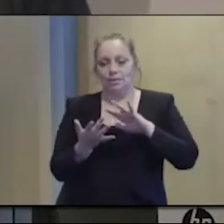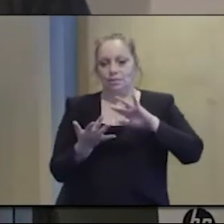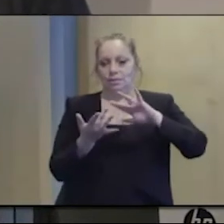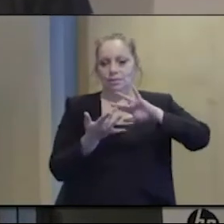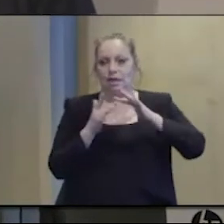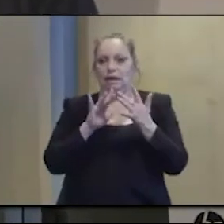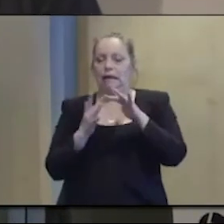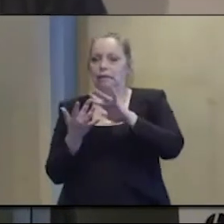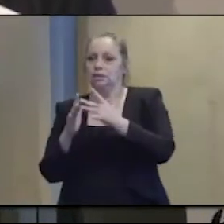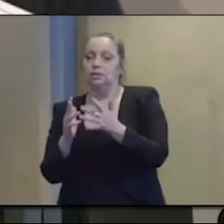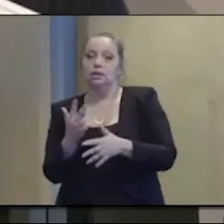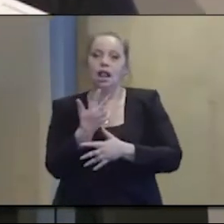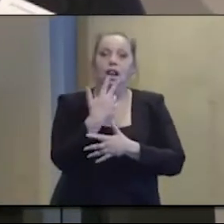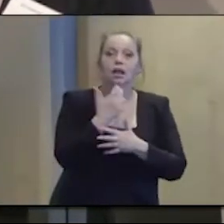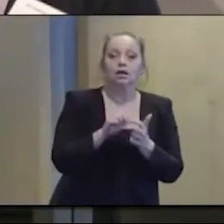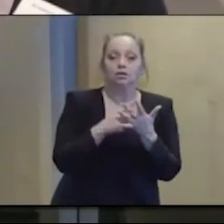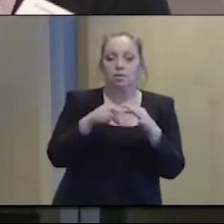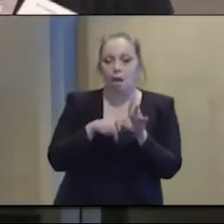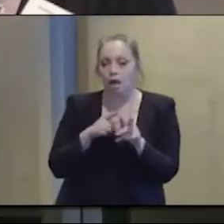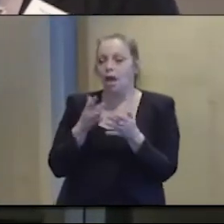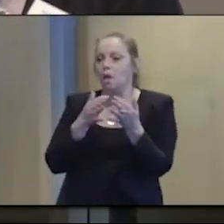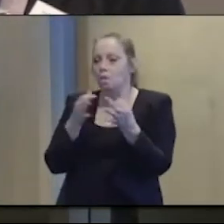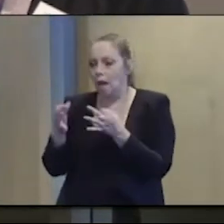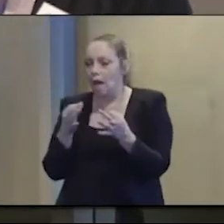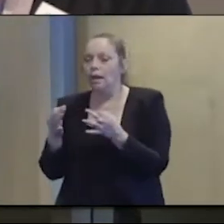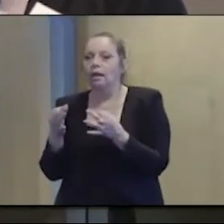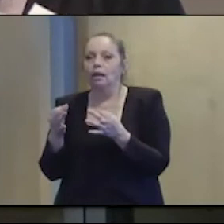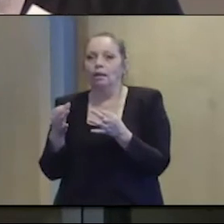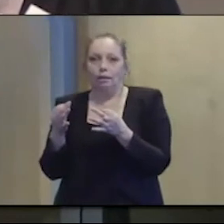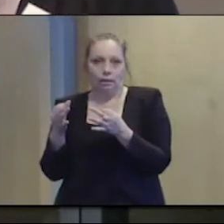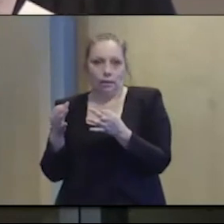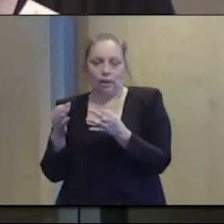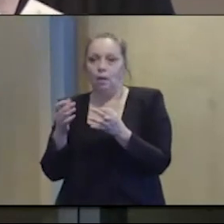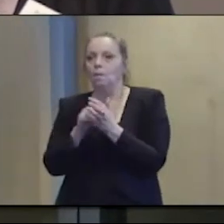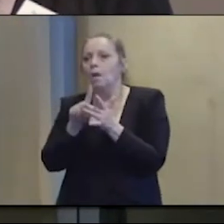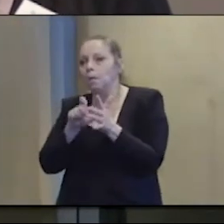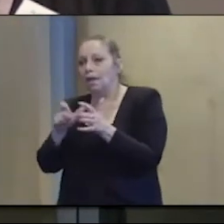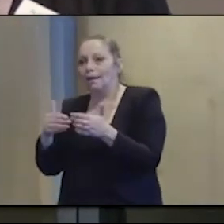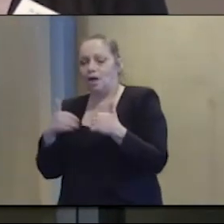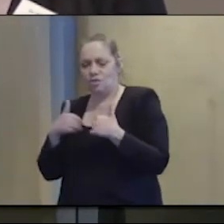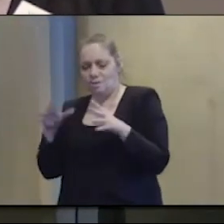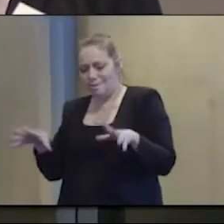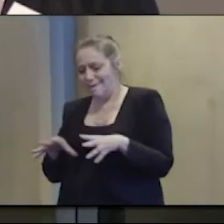energy supply planning, environmental protection, public health, all of those aspects of the way